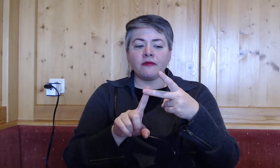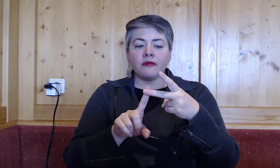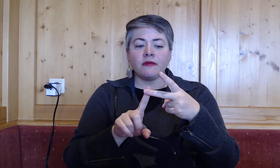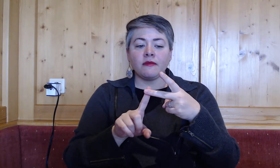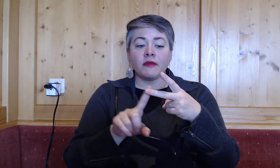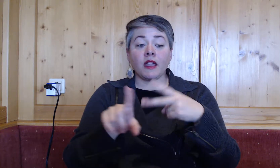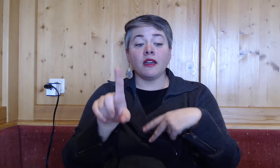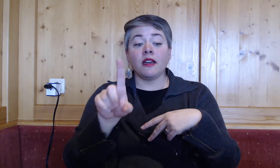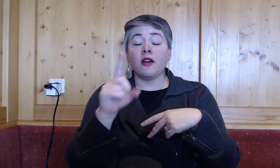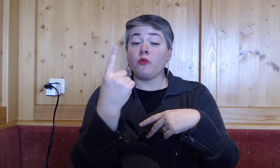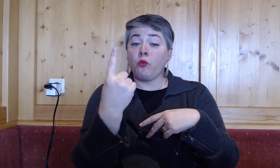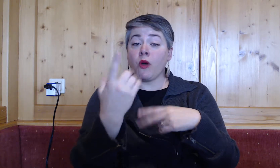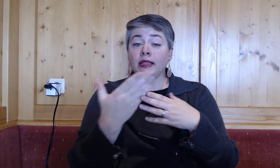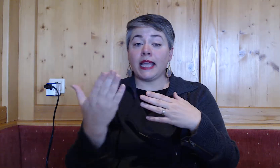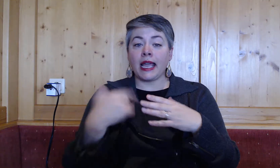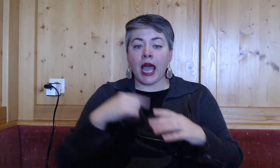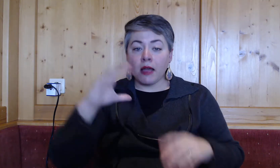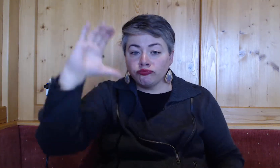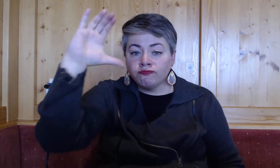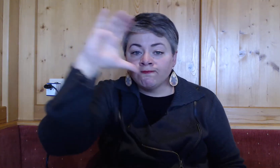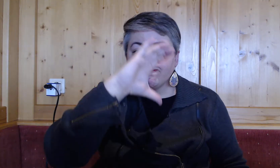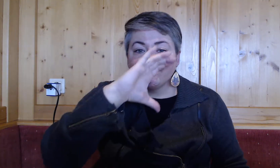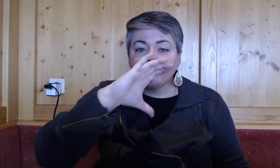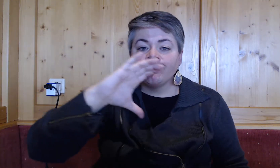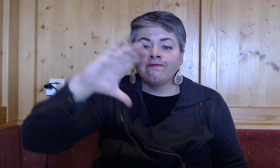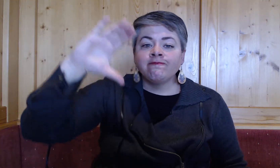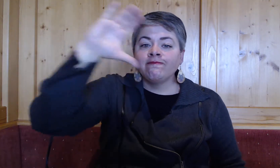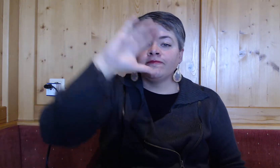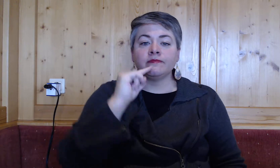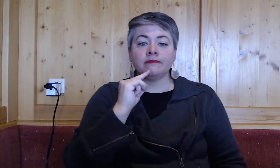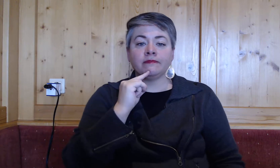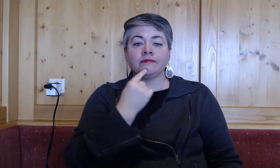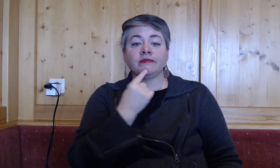I spent sooo much time hunting for sour cream!